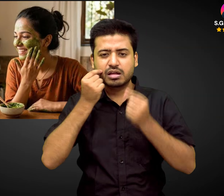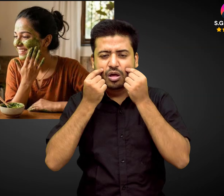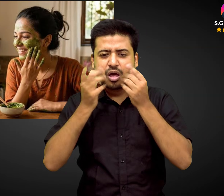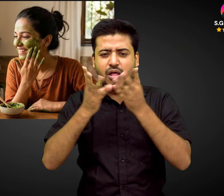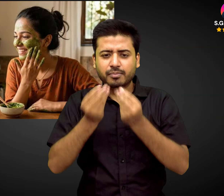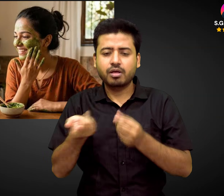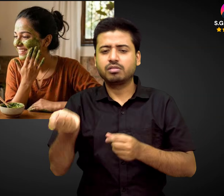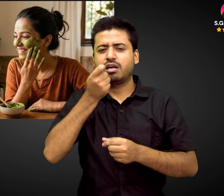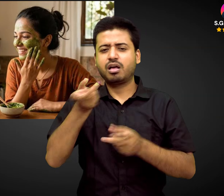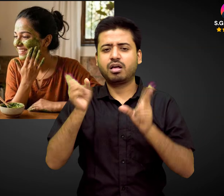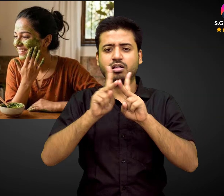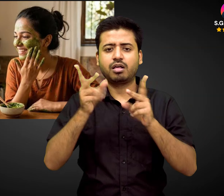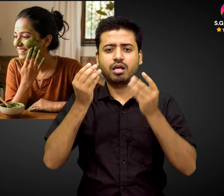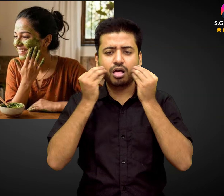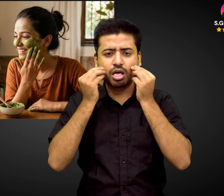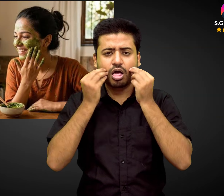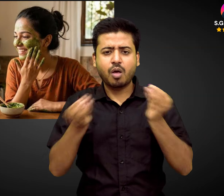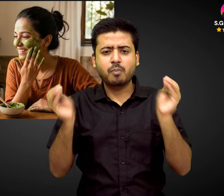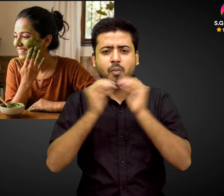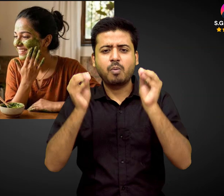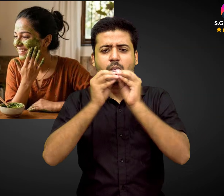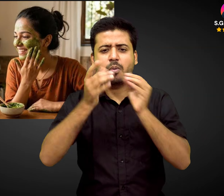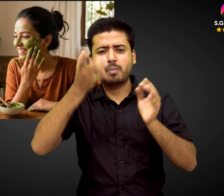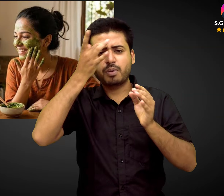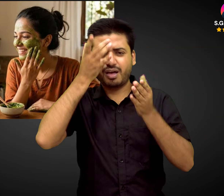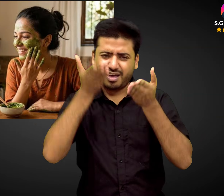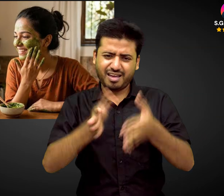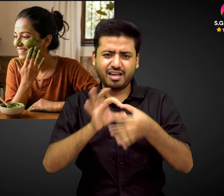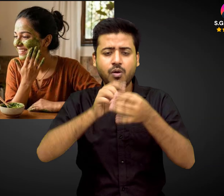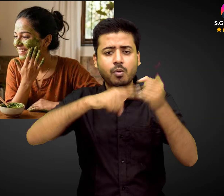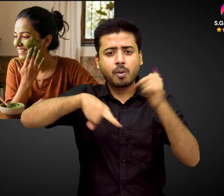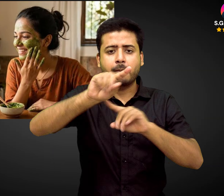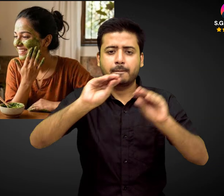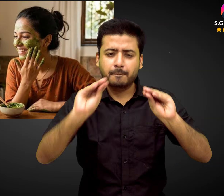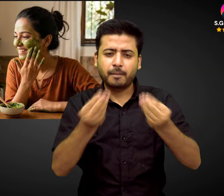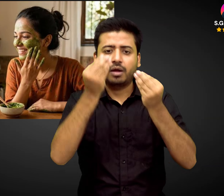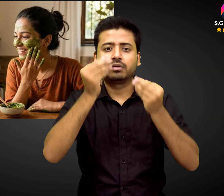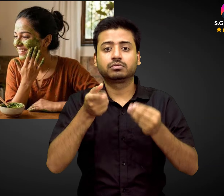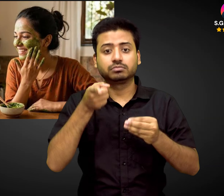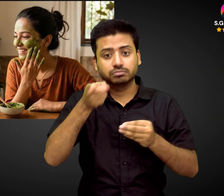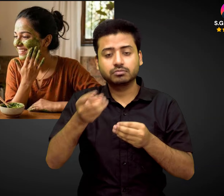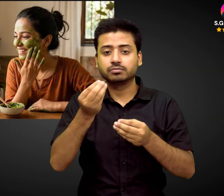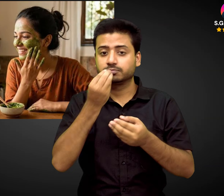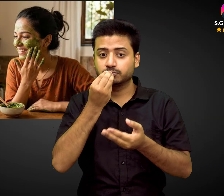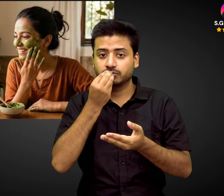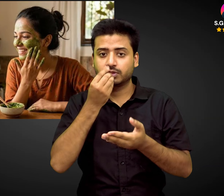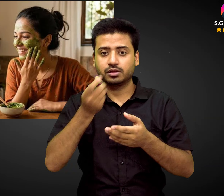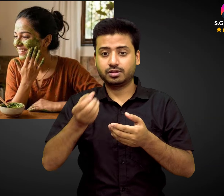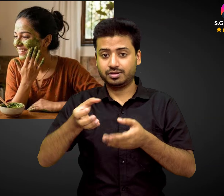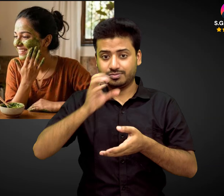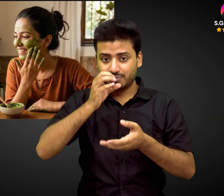debris, makeup, and daily pollution. For enhanced absorption, you may briefly steam your face for 2